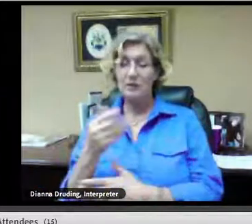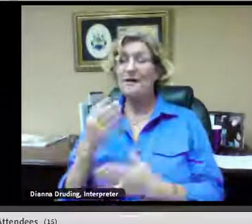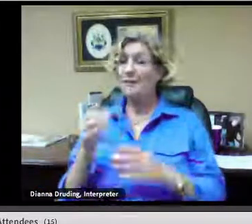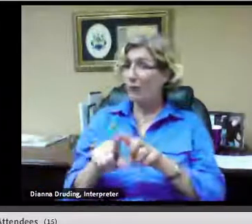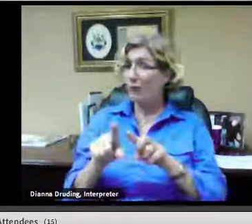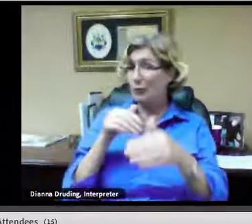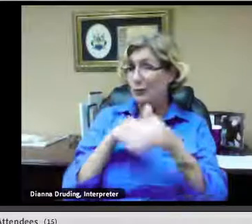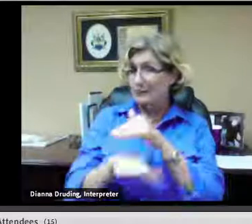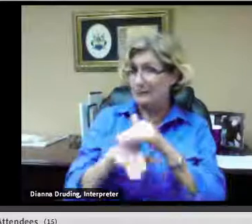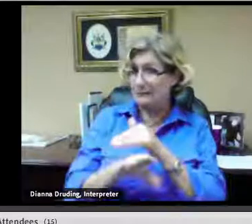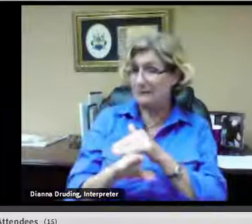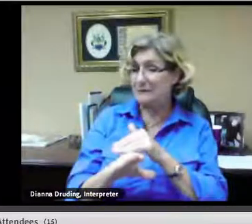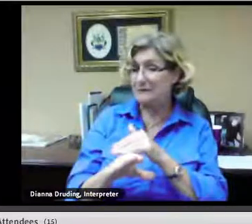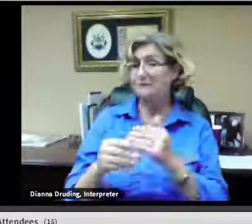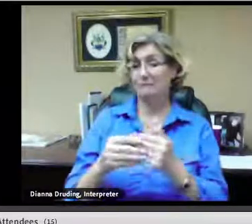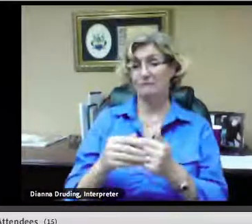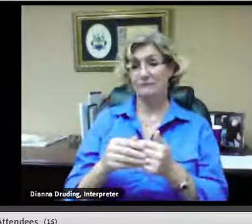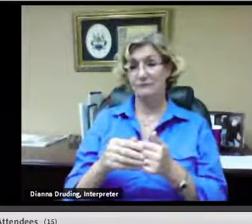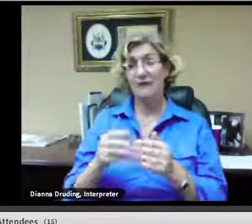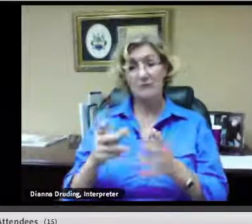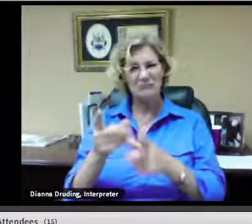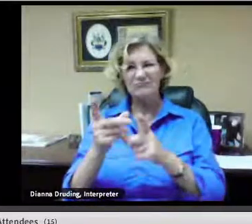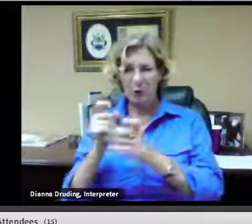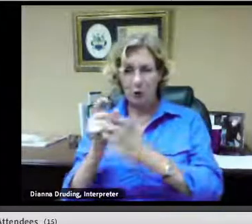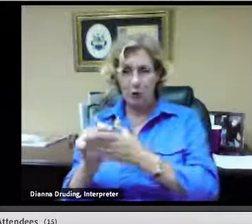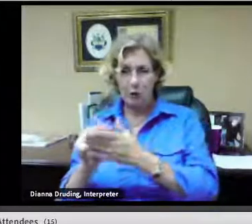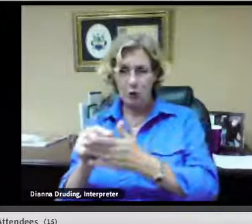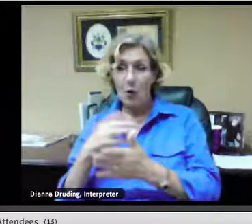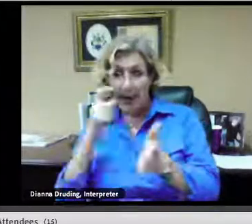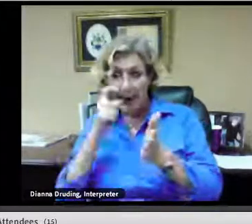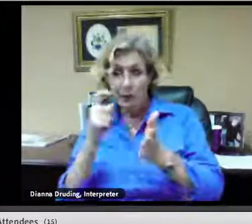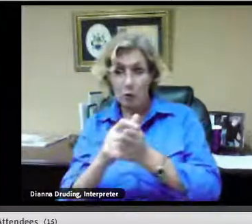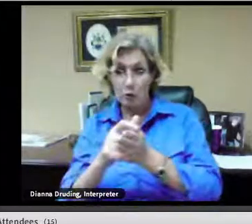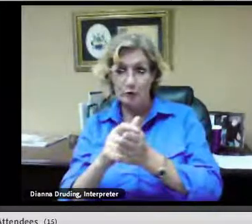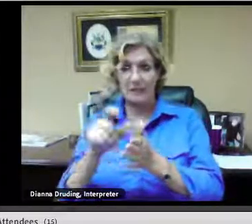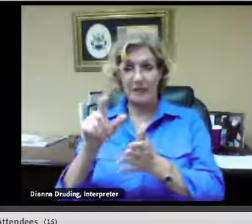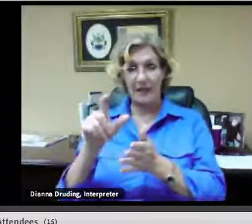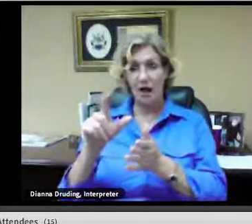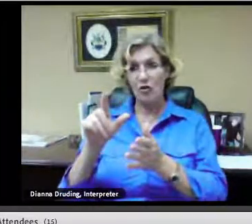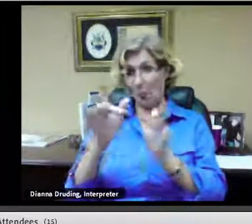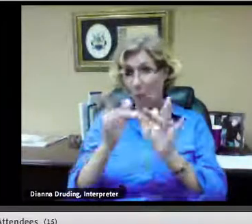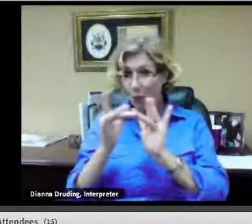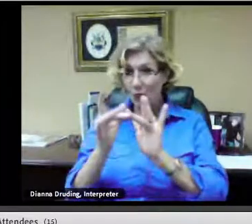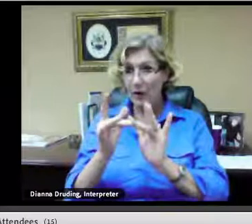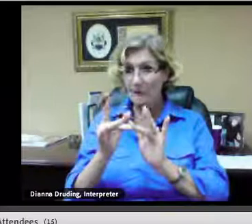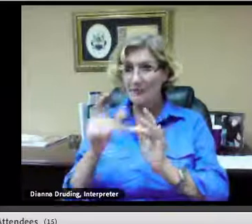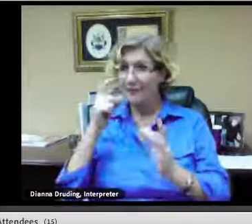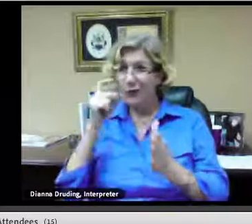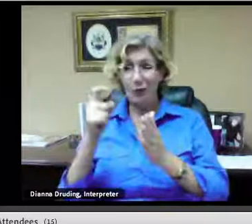A quick note, I noticed on the ALA website, they have recognized that most libraries are way behind on